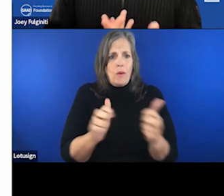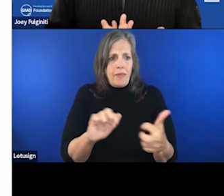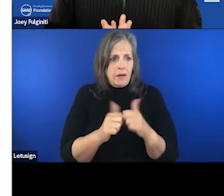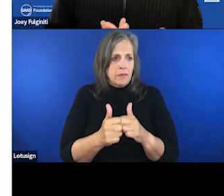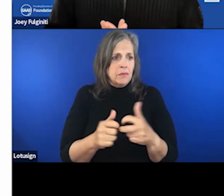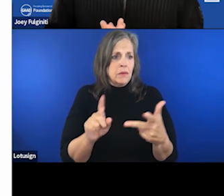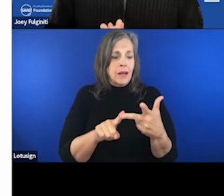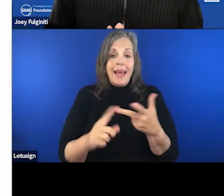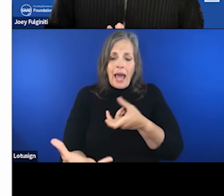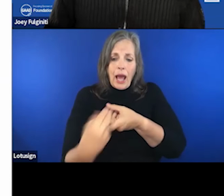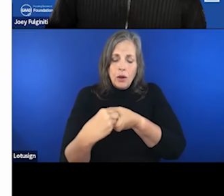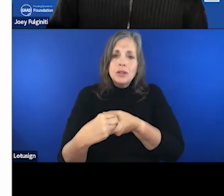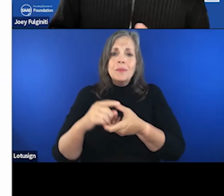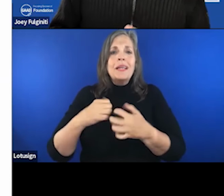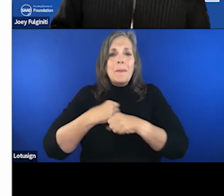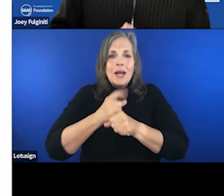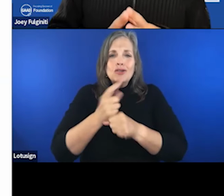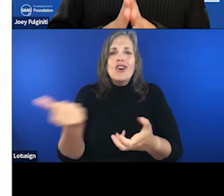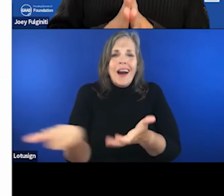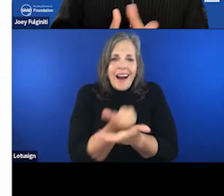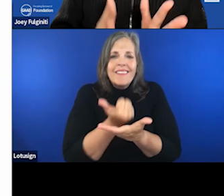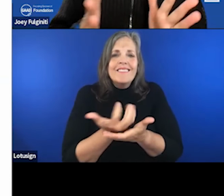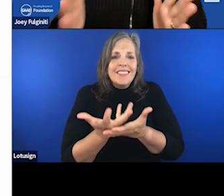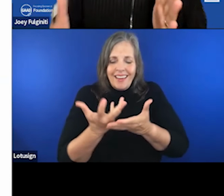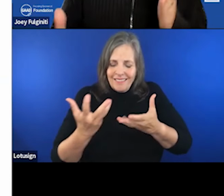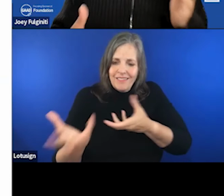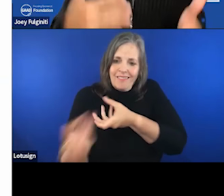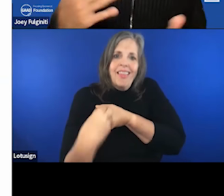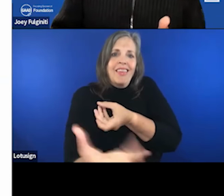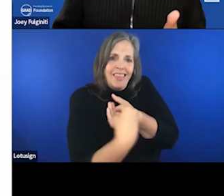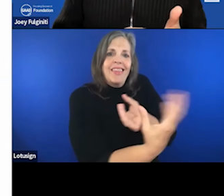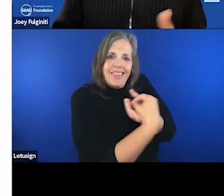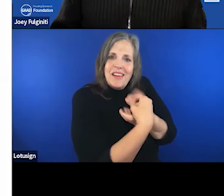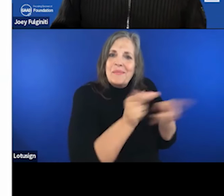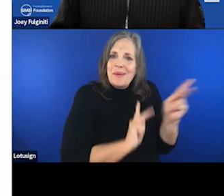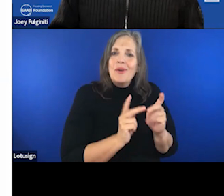everyone to the greatest extent possible this is definitely a conversation slide so I I